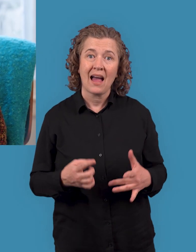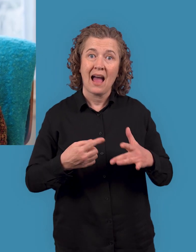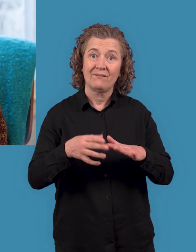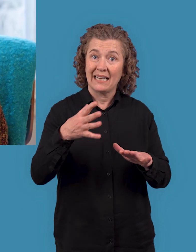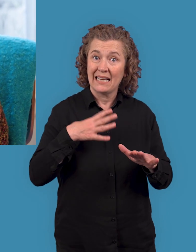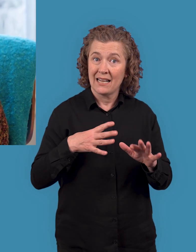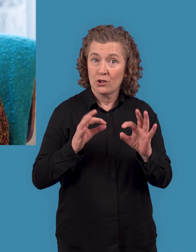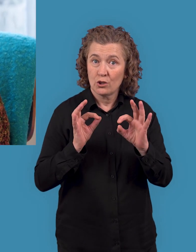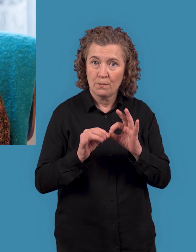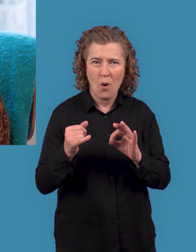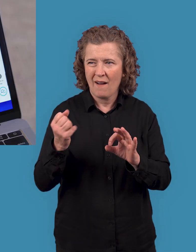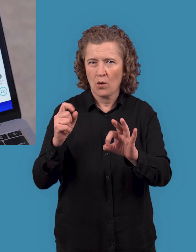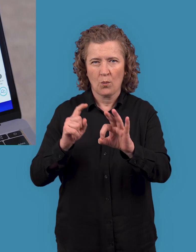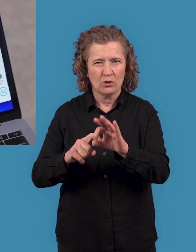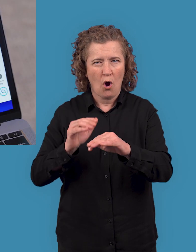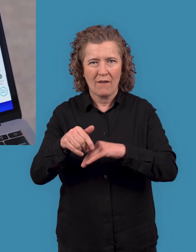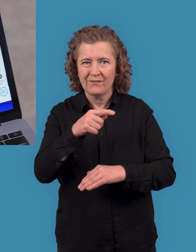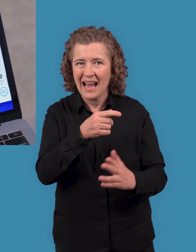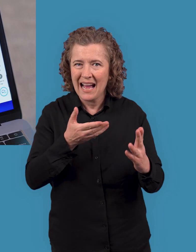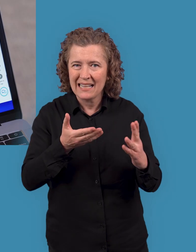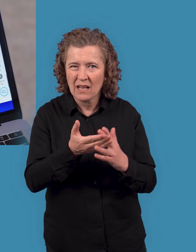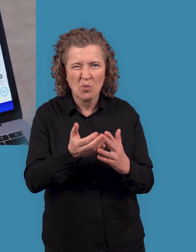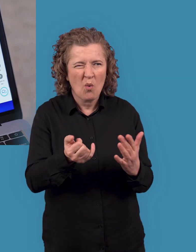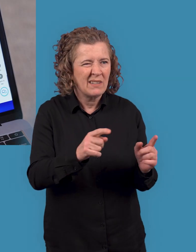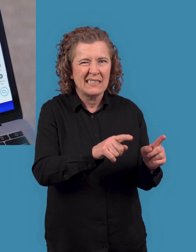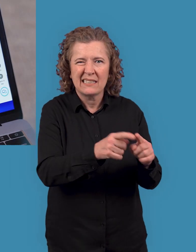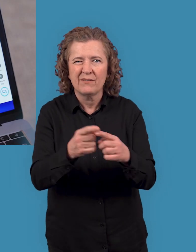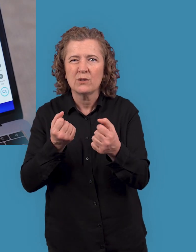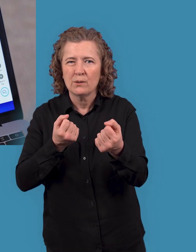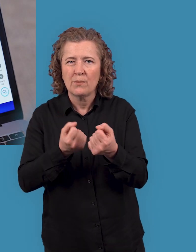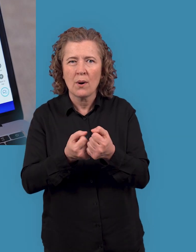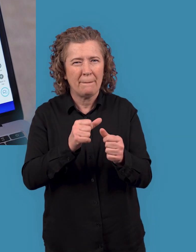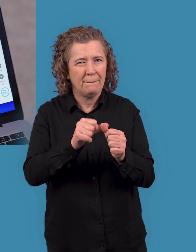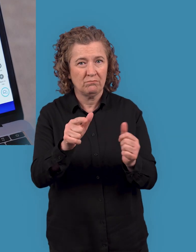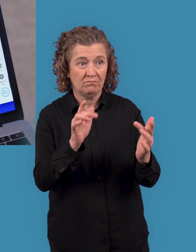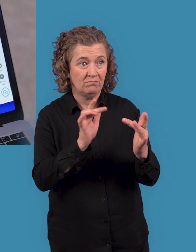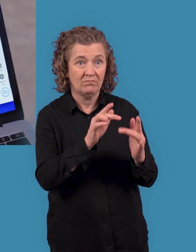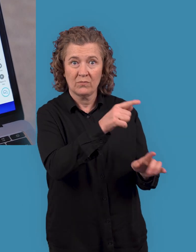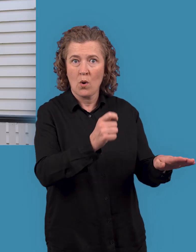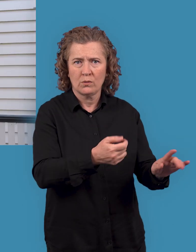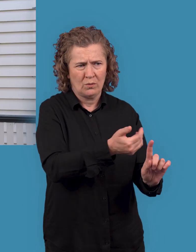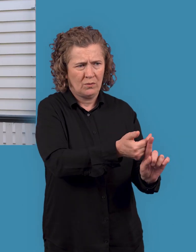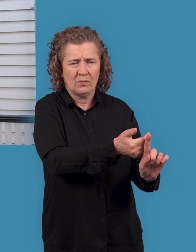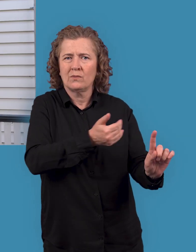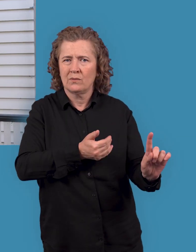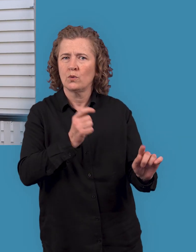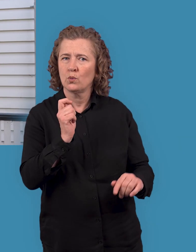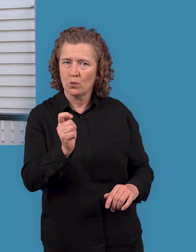If you need an interpreter, have questions about accessibility or other types of support, it's best to contact the court as soon as possible.